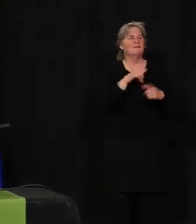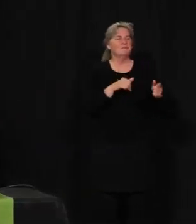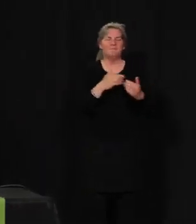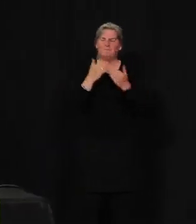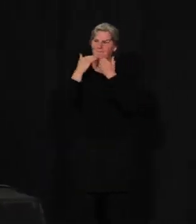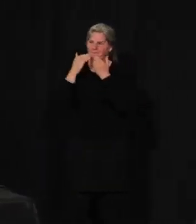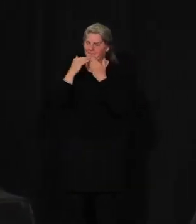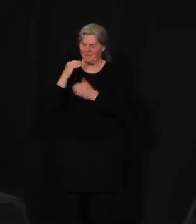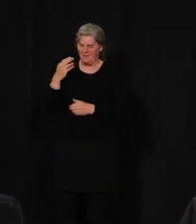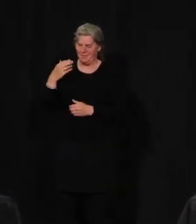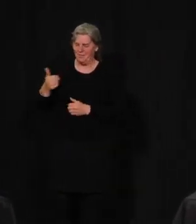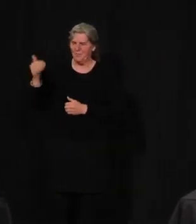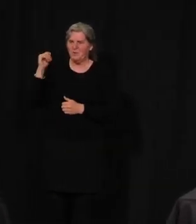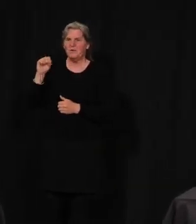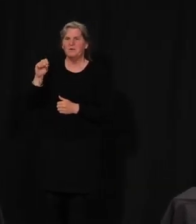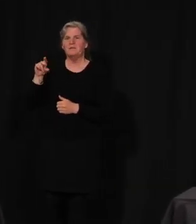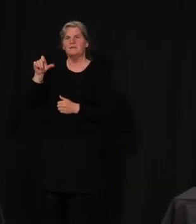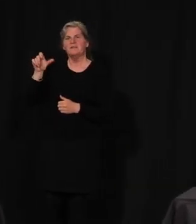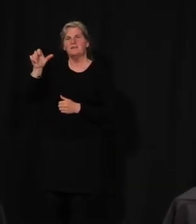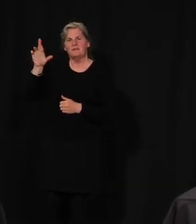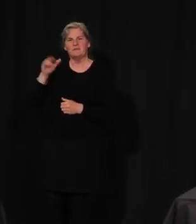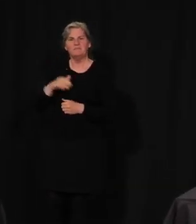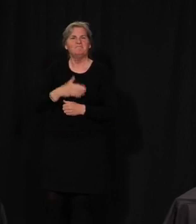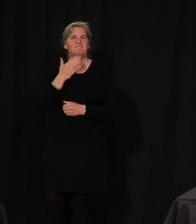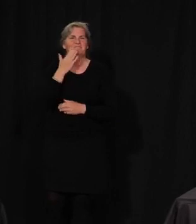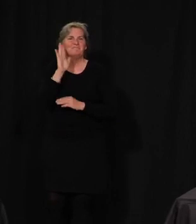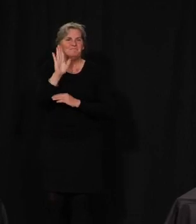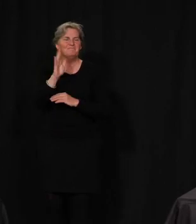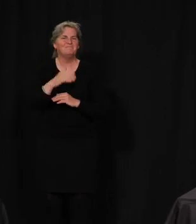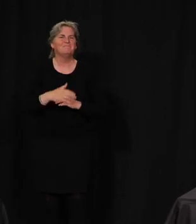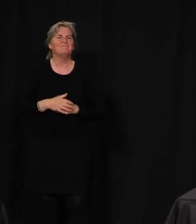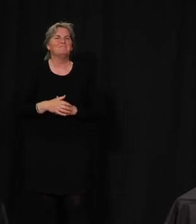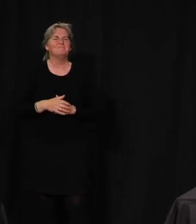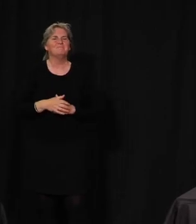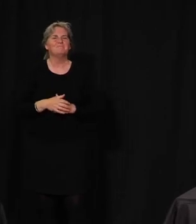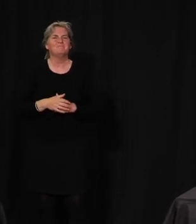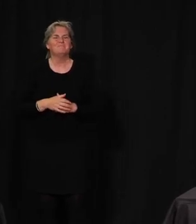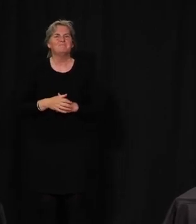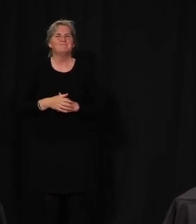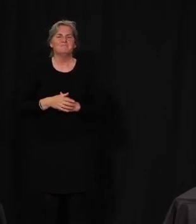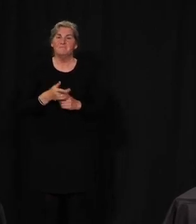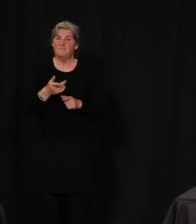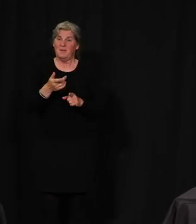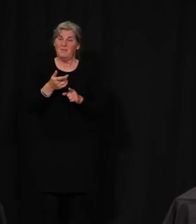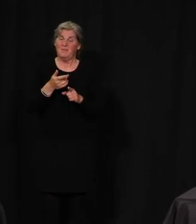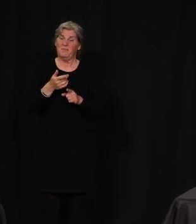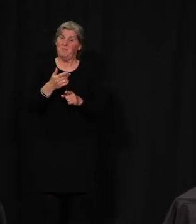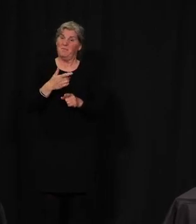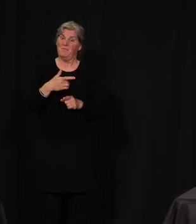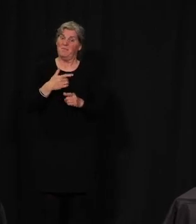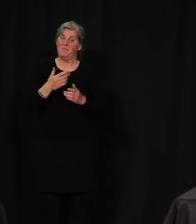Thank you, Premier Silver. Good afternoon. It may not feel like it, but toy